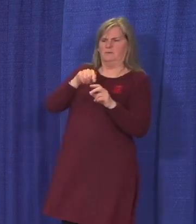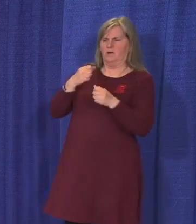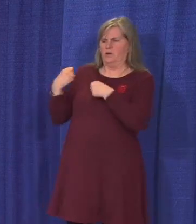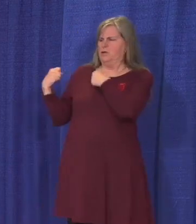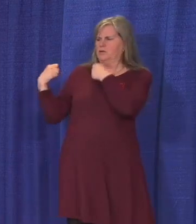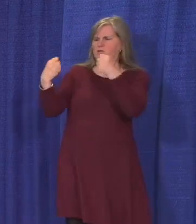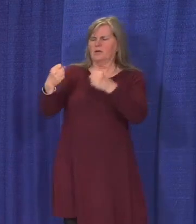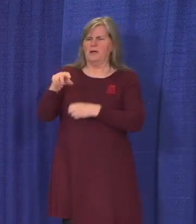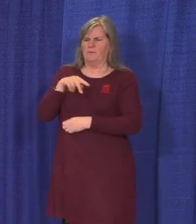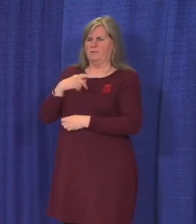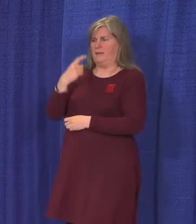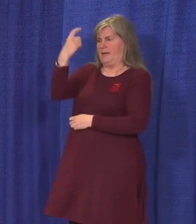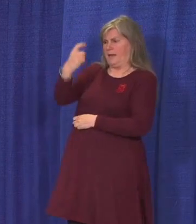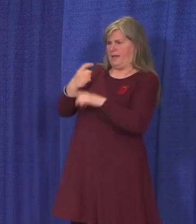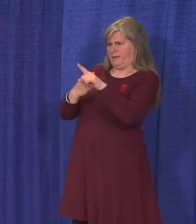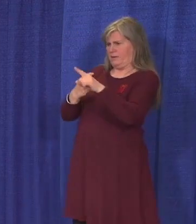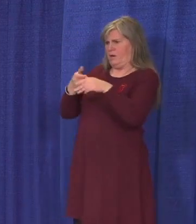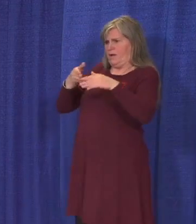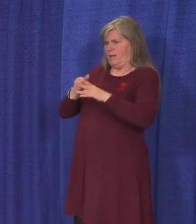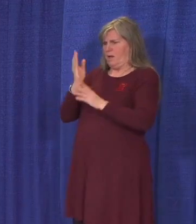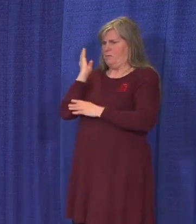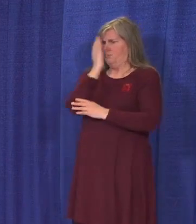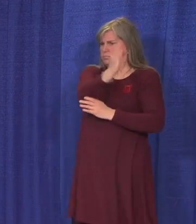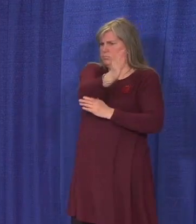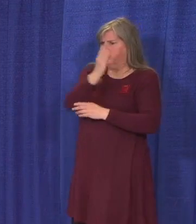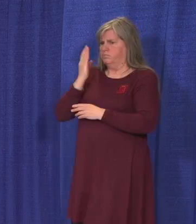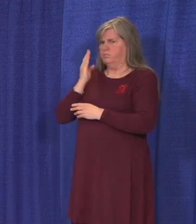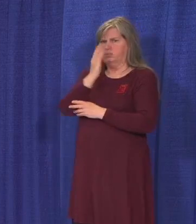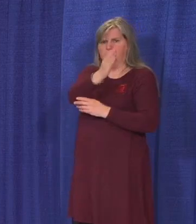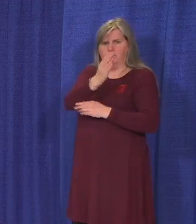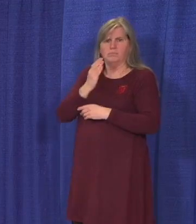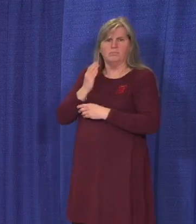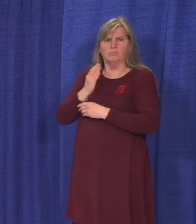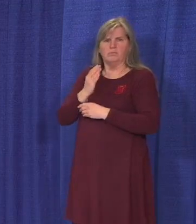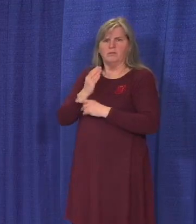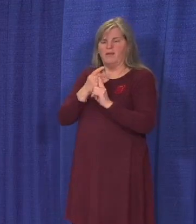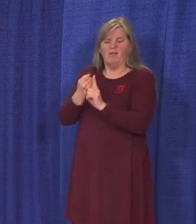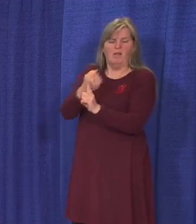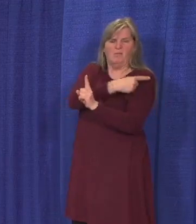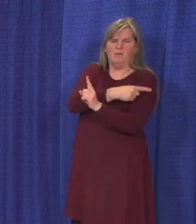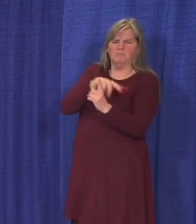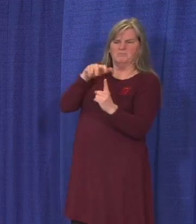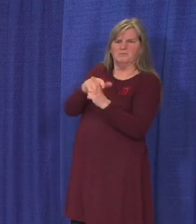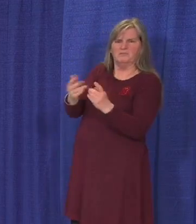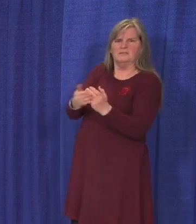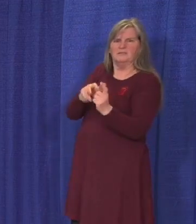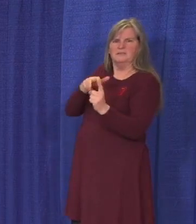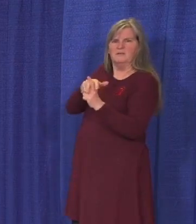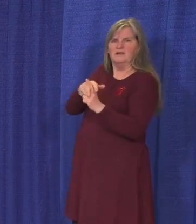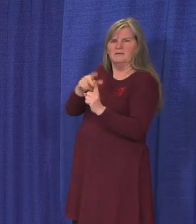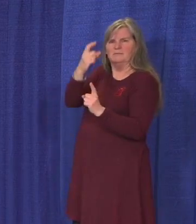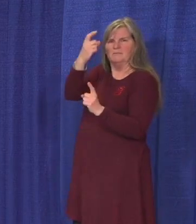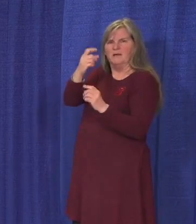from Alaska a hangtag -- hang